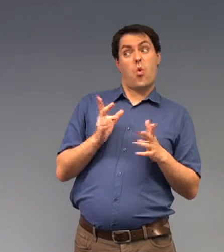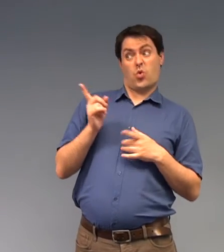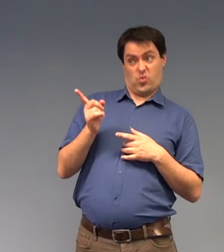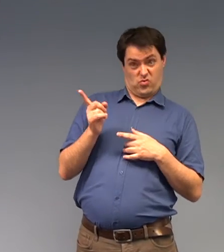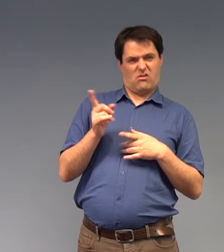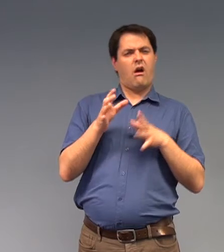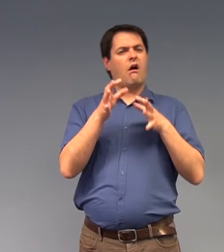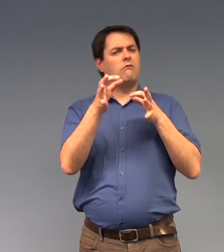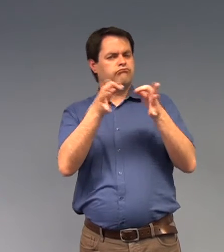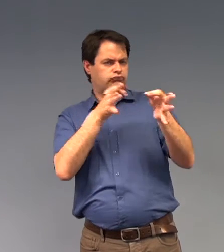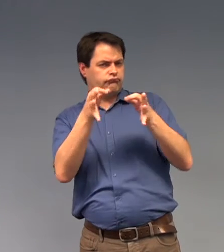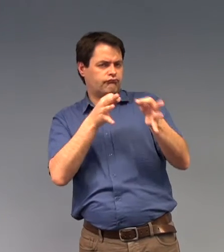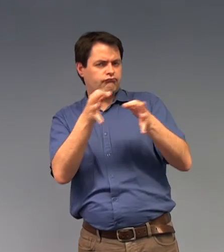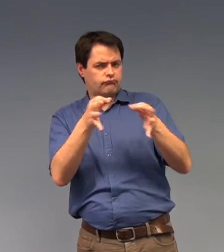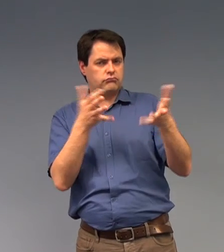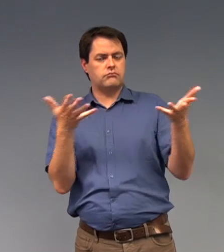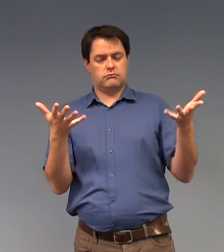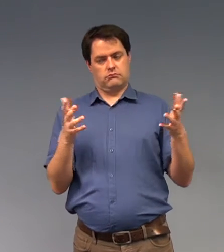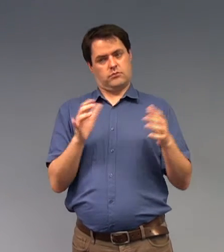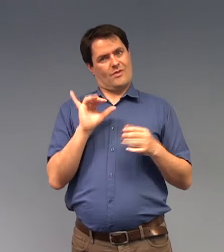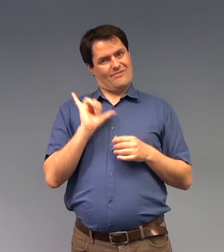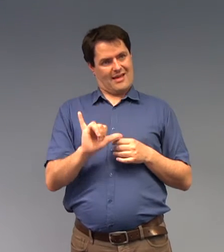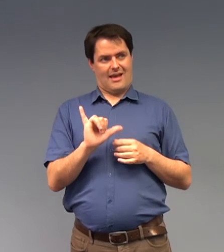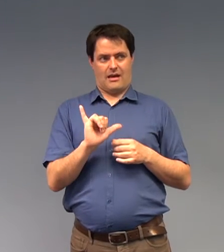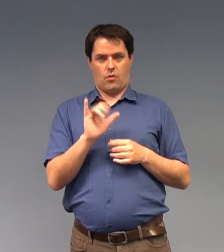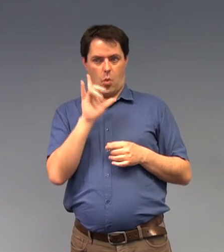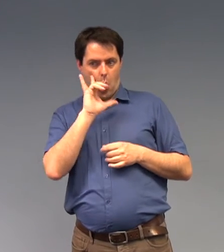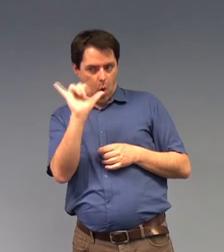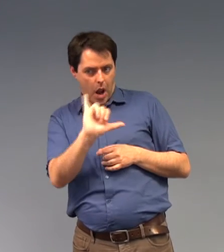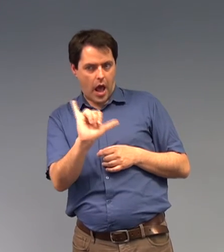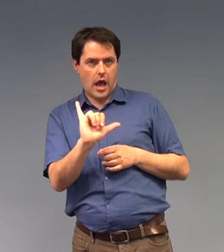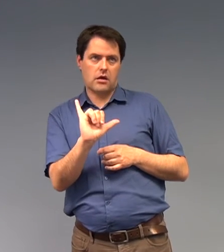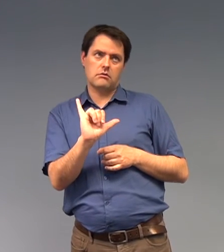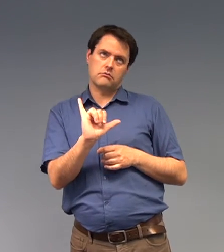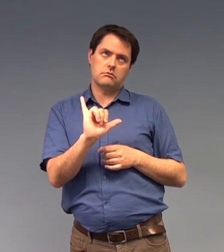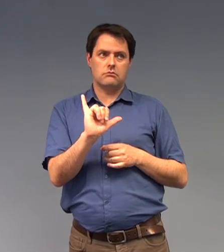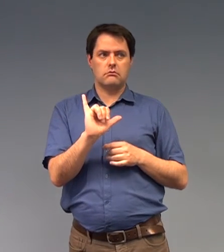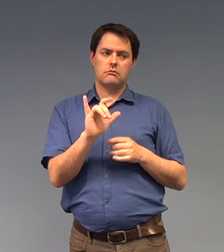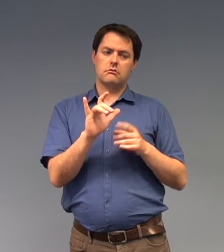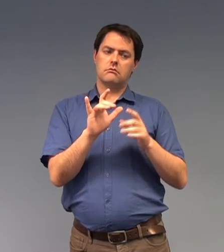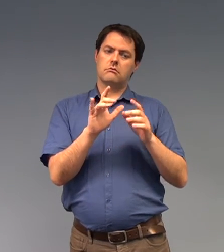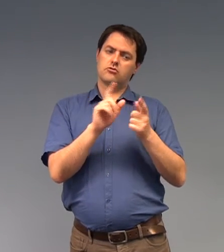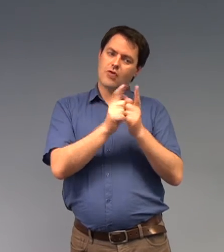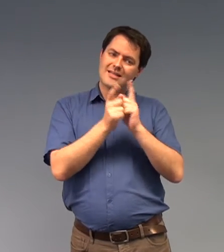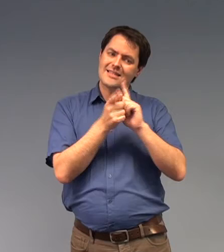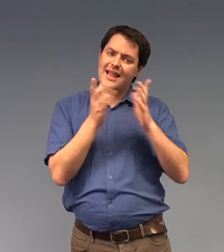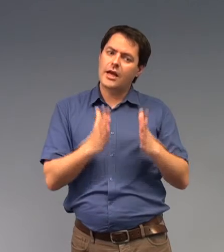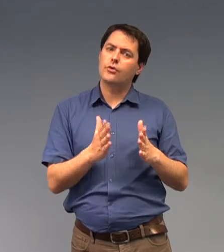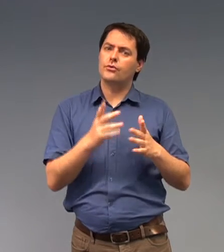This addition in BSL or enrichment made it clearer for the audience to know what was happening next.